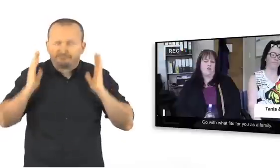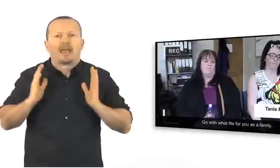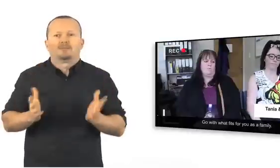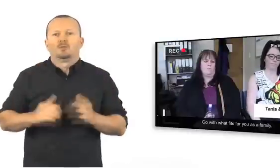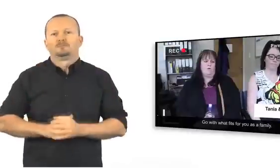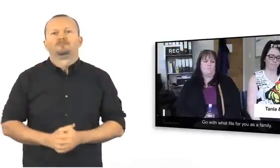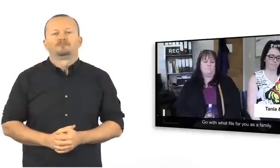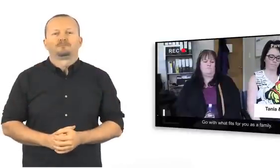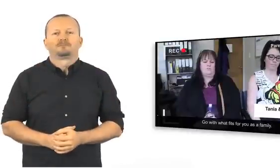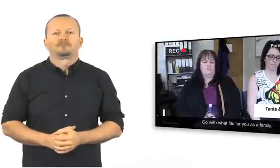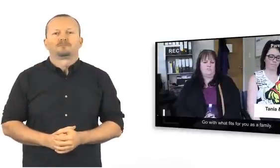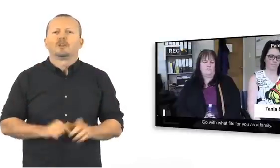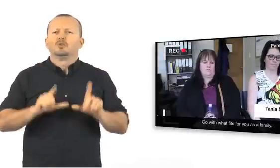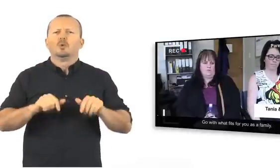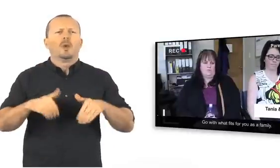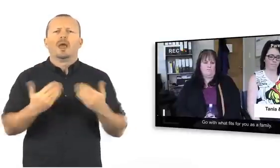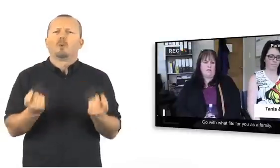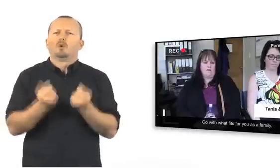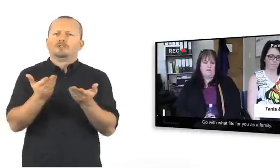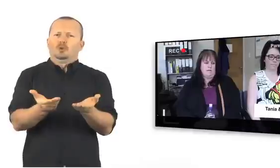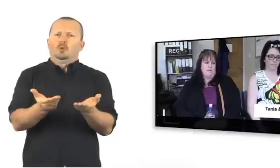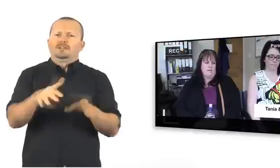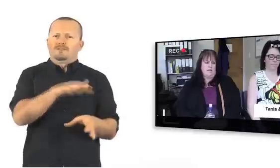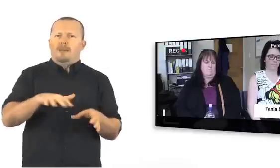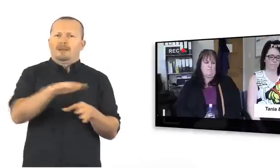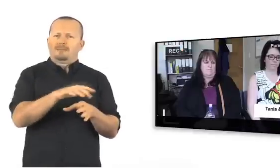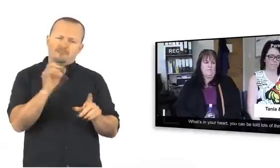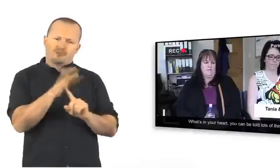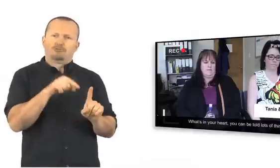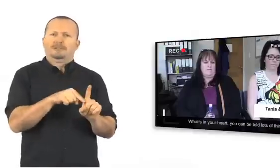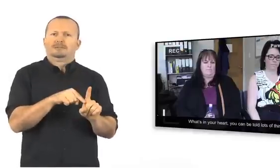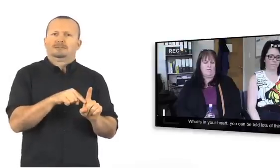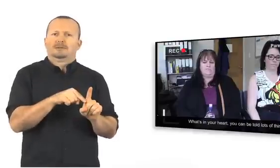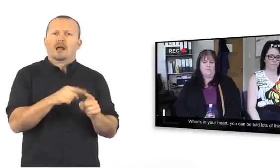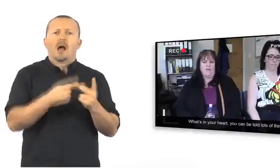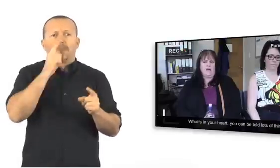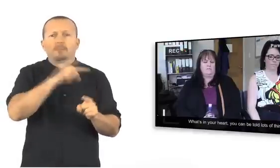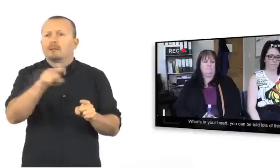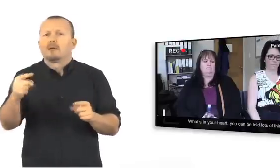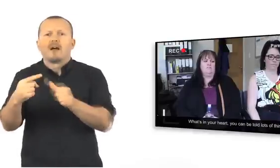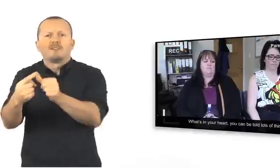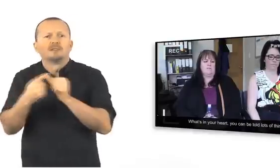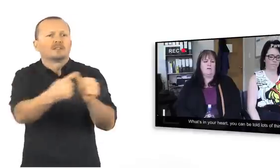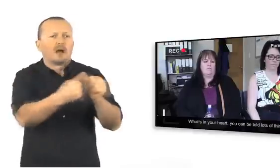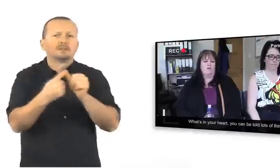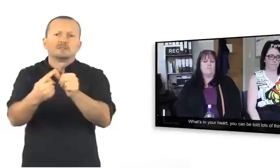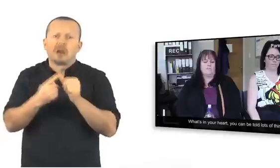Tania: Go with what fits for you as a family. What’s in your heart, you can be told lots